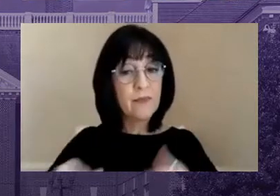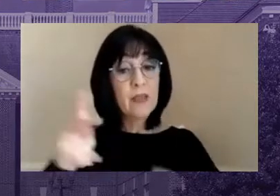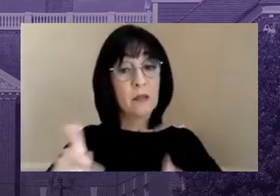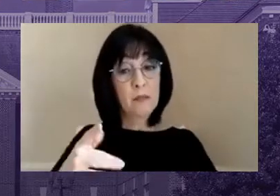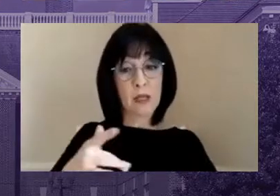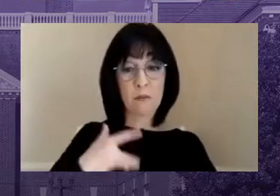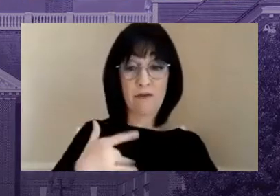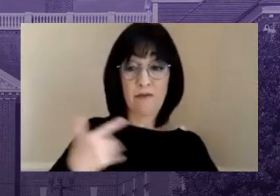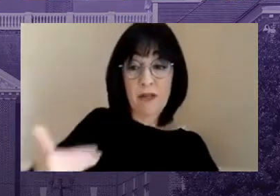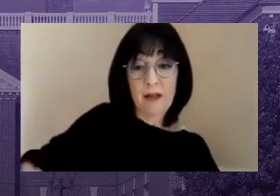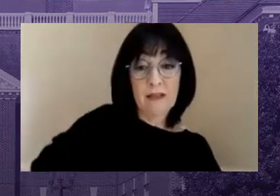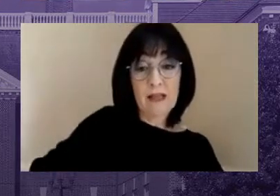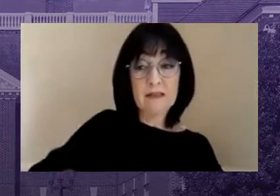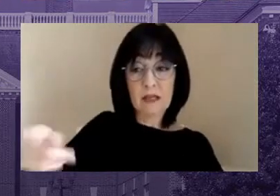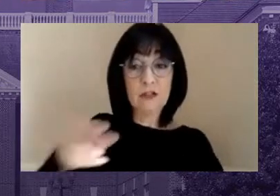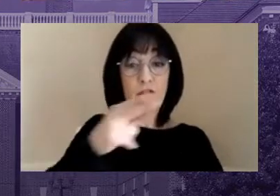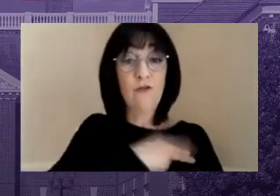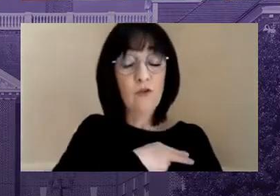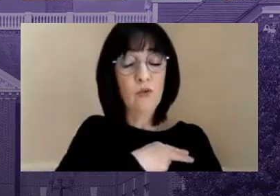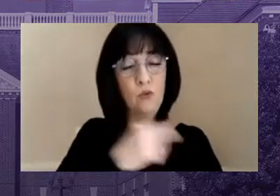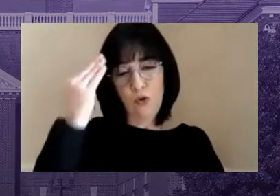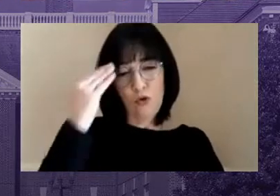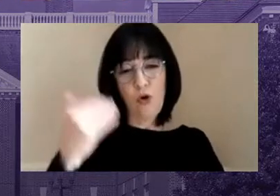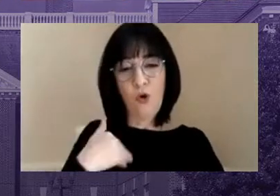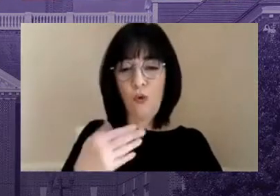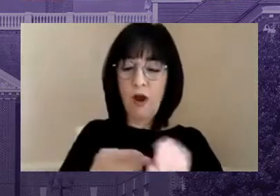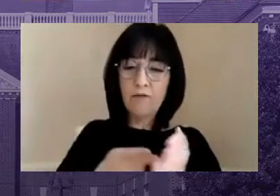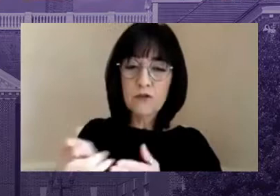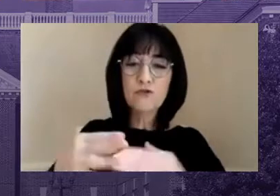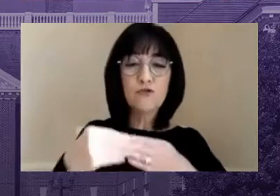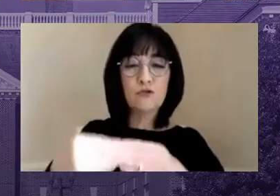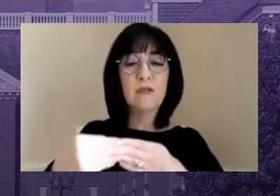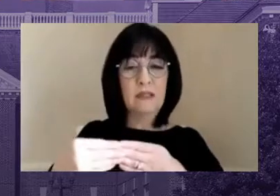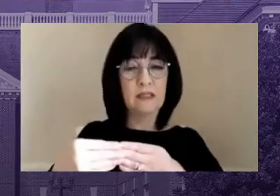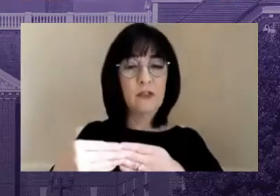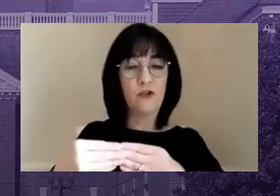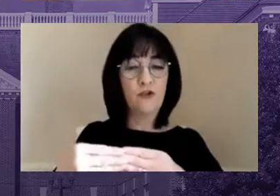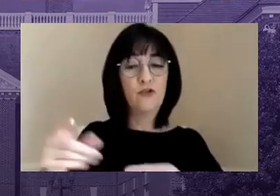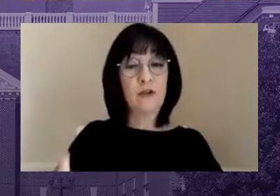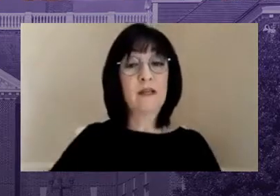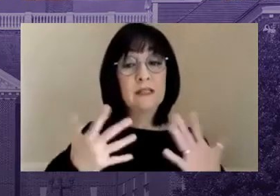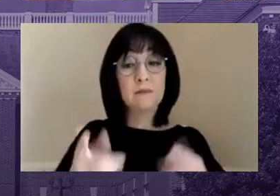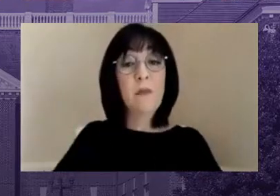know they have a true leader on their side, which inspires them to be something greater. This